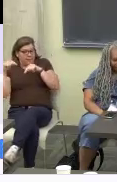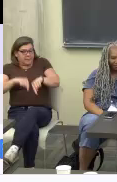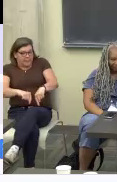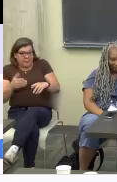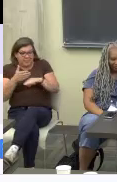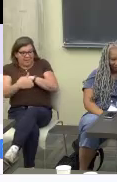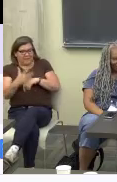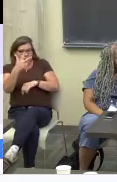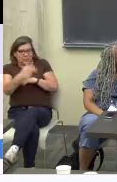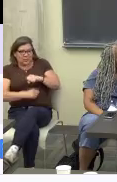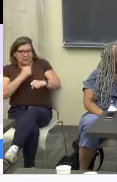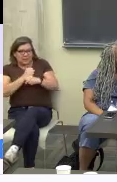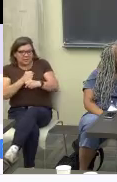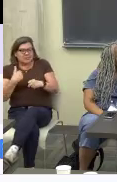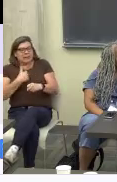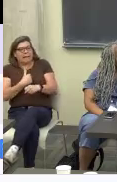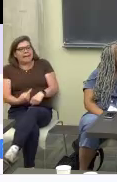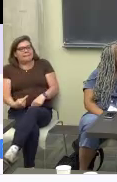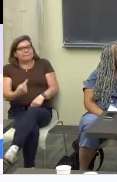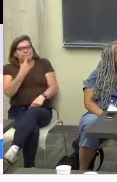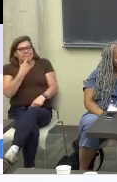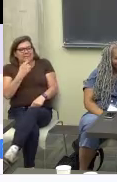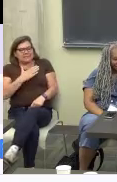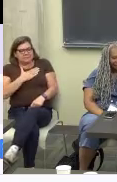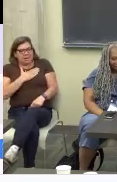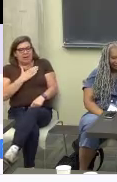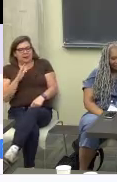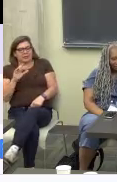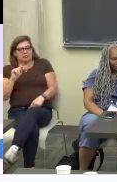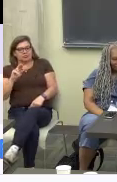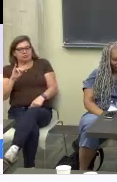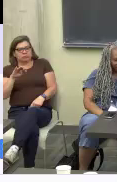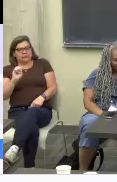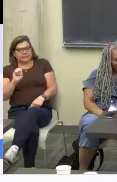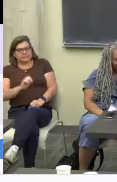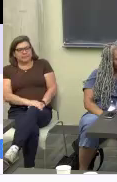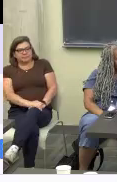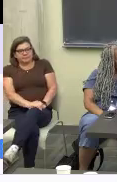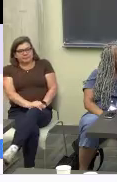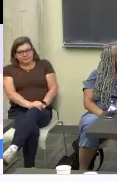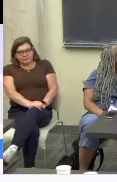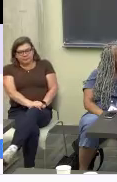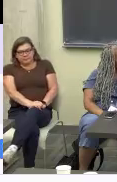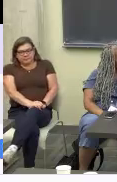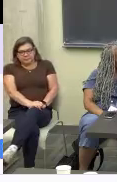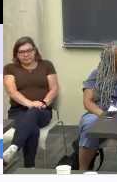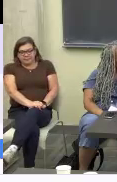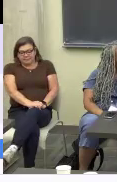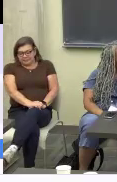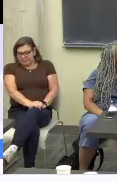After three years was that I missed my tribe And that… I don't, yeah,